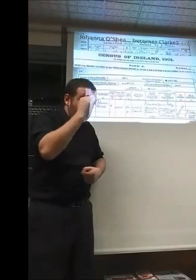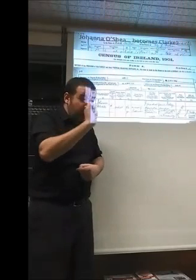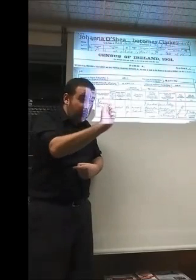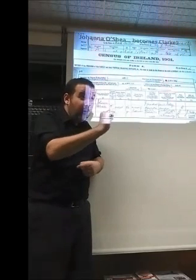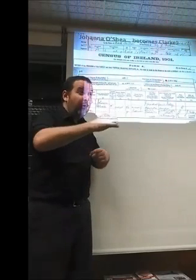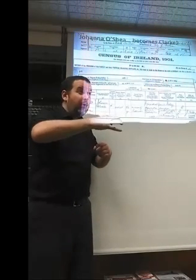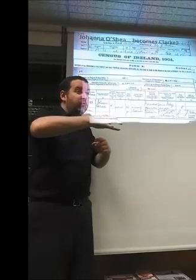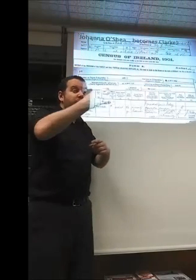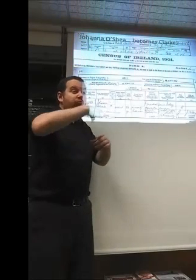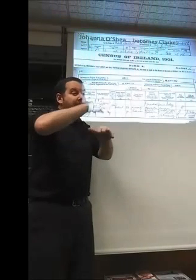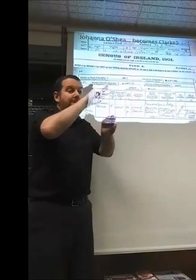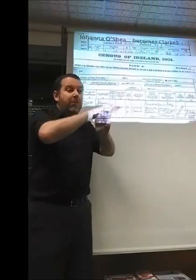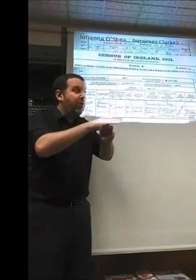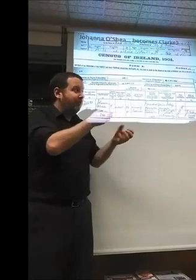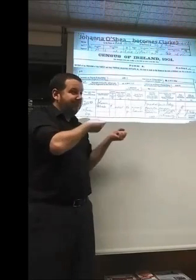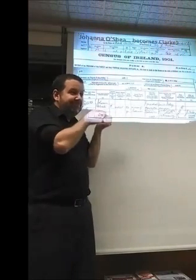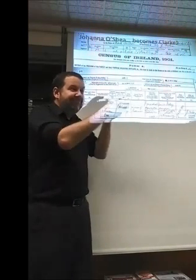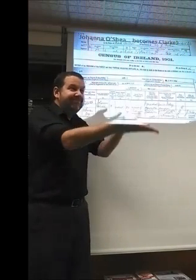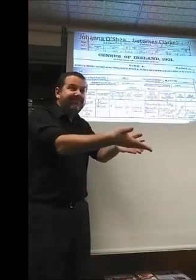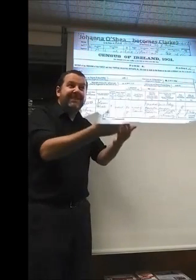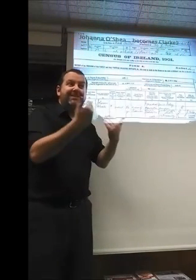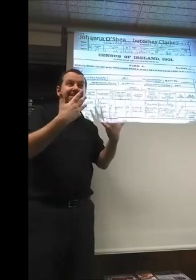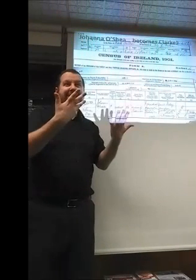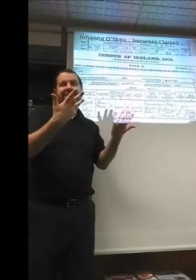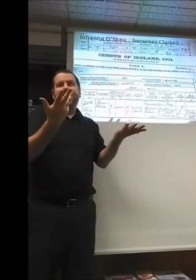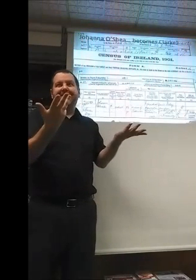so the judge decided that they couldn’t find him guilty, but the judge also said,